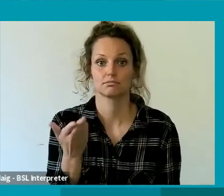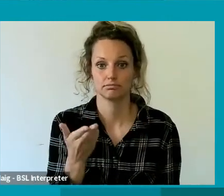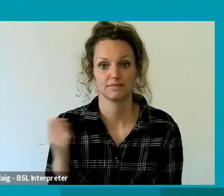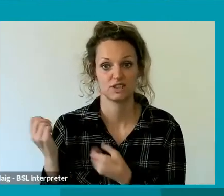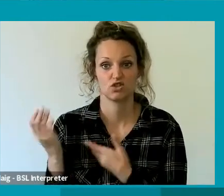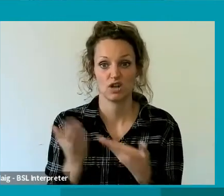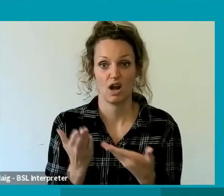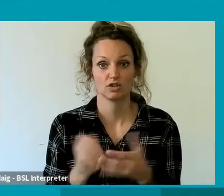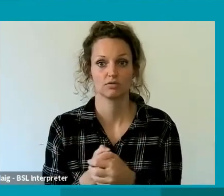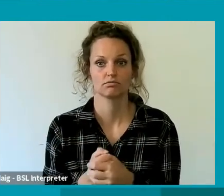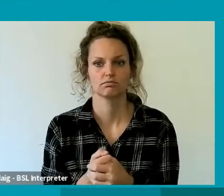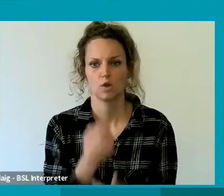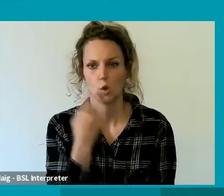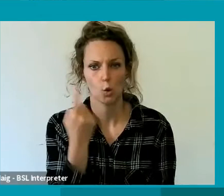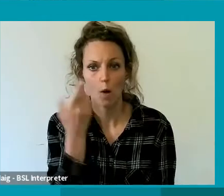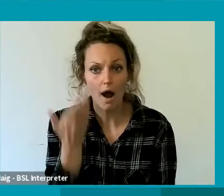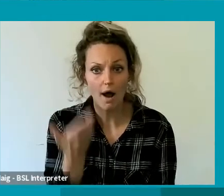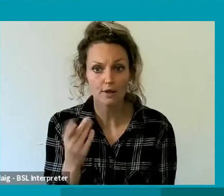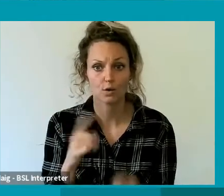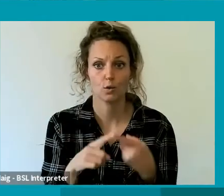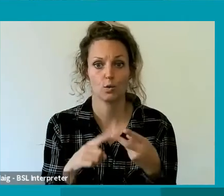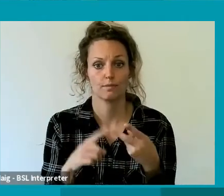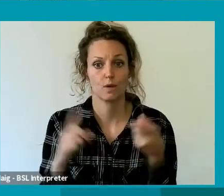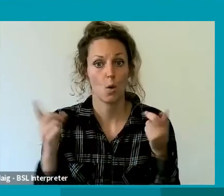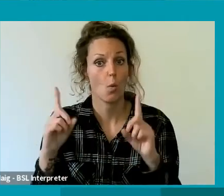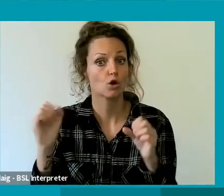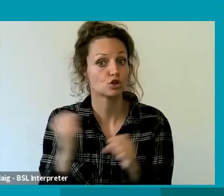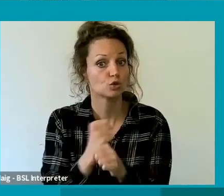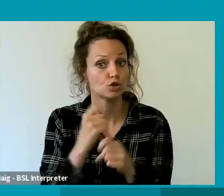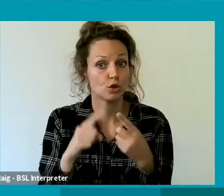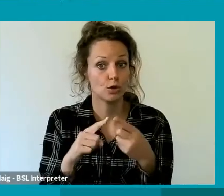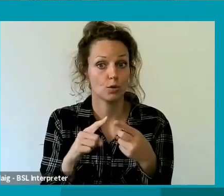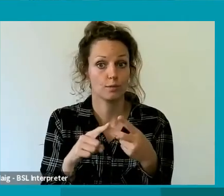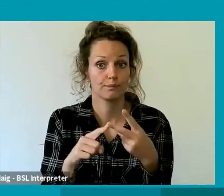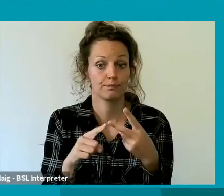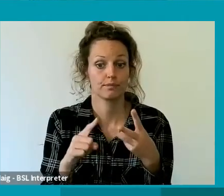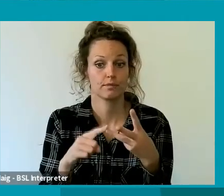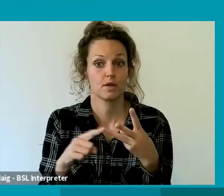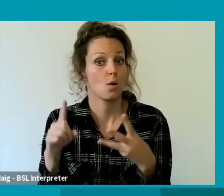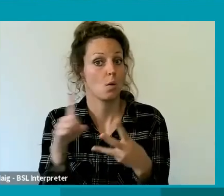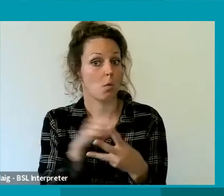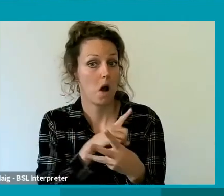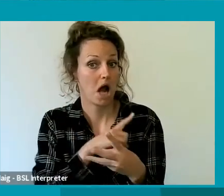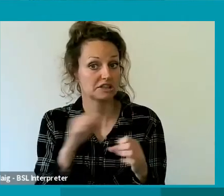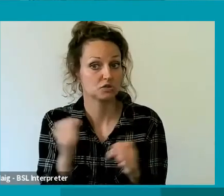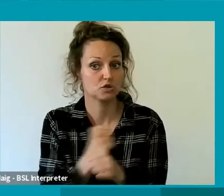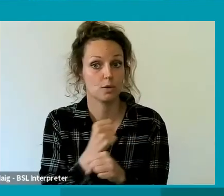Who are you? What do you do? Why do you do it? Who do you help but problem? Are you fixing?